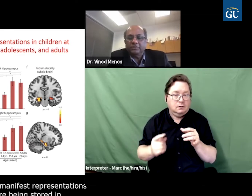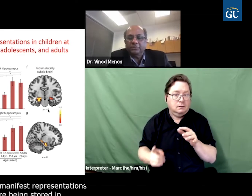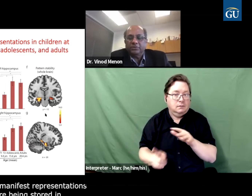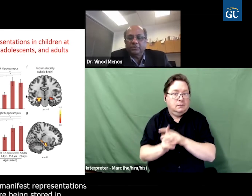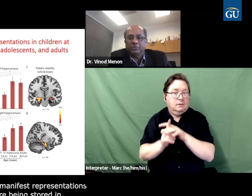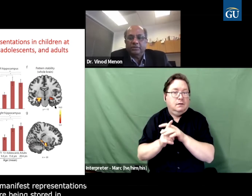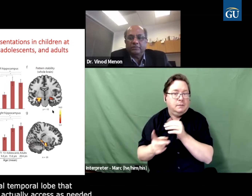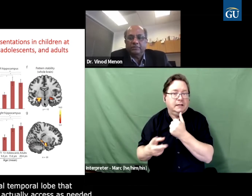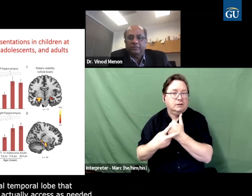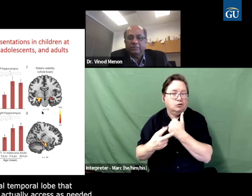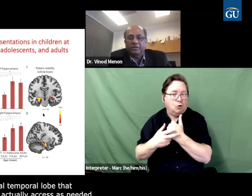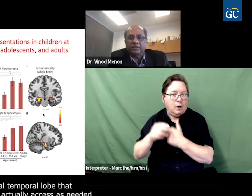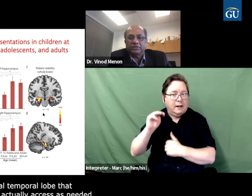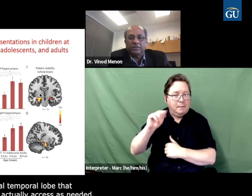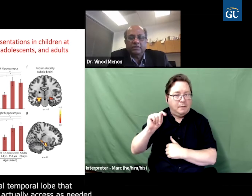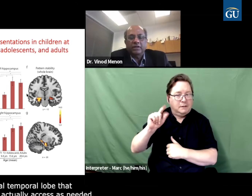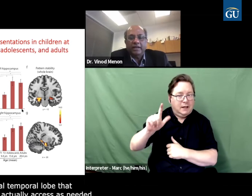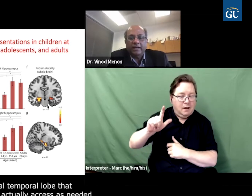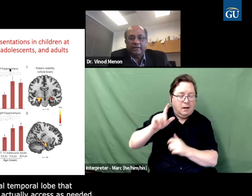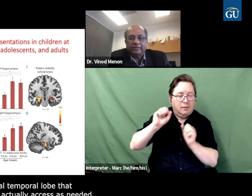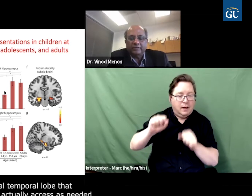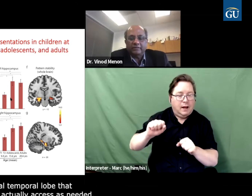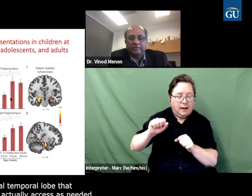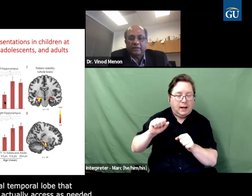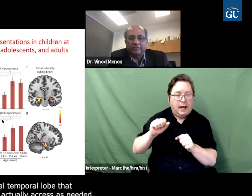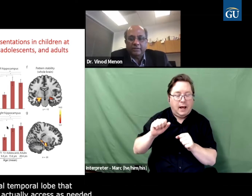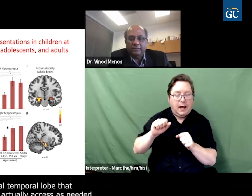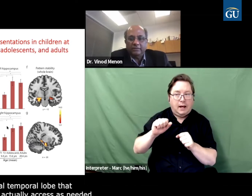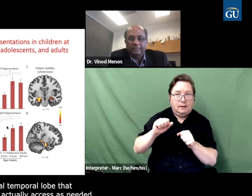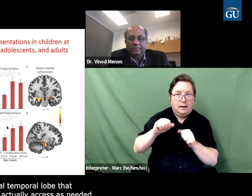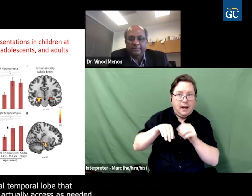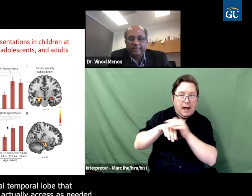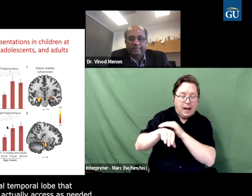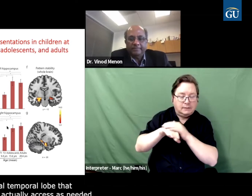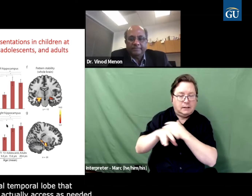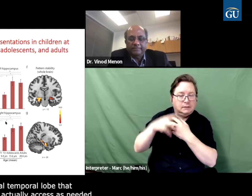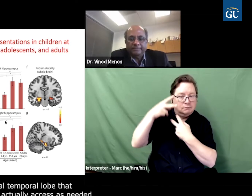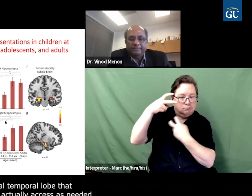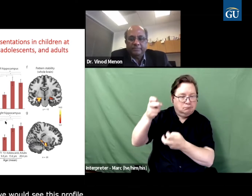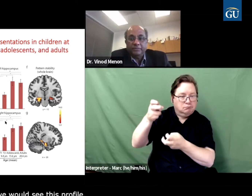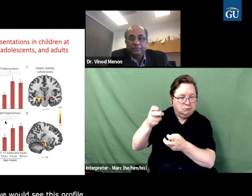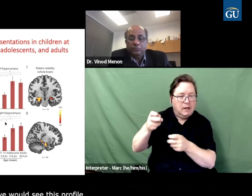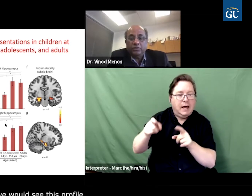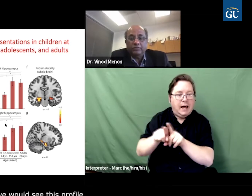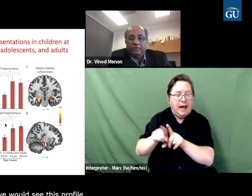being stored in the medial temporal lobe that the system can actually